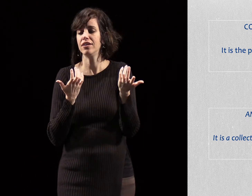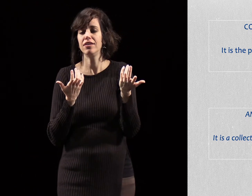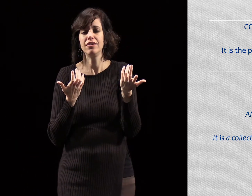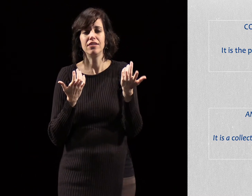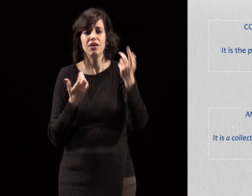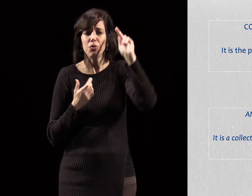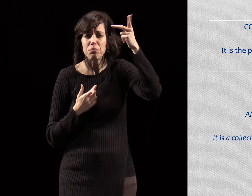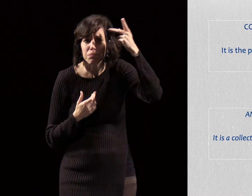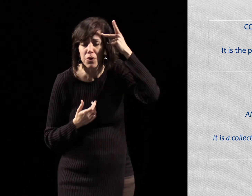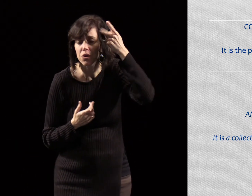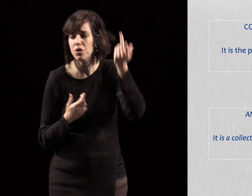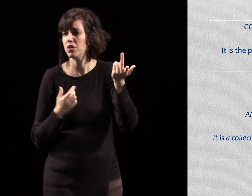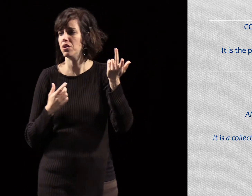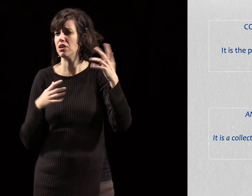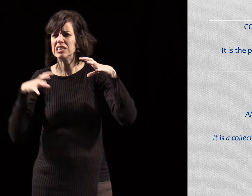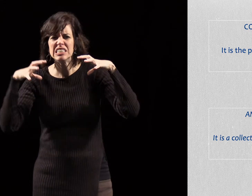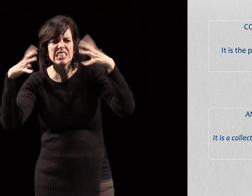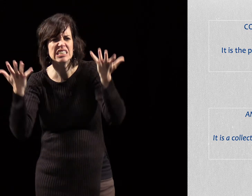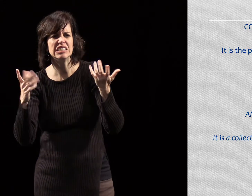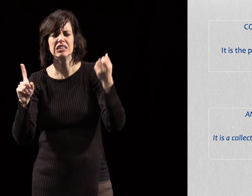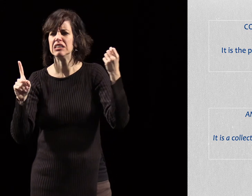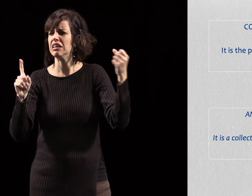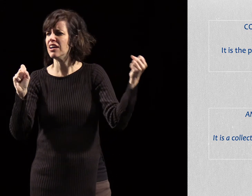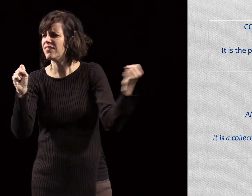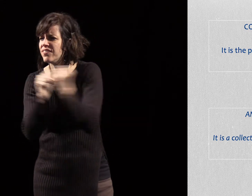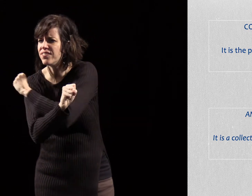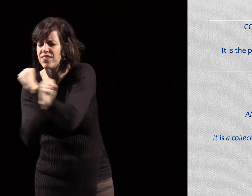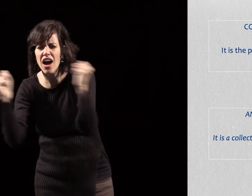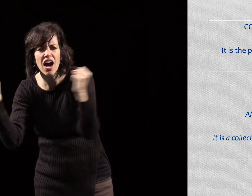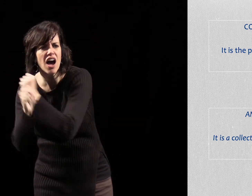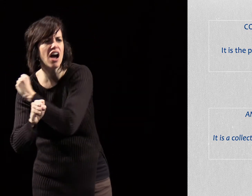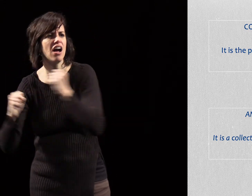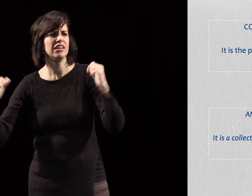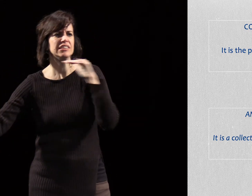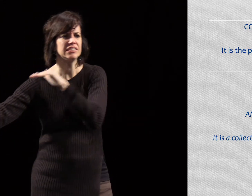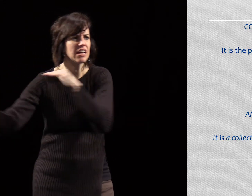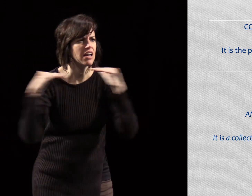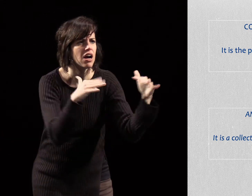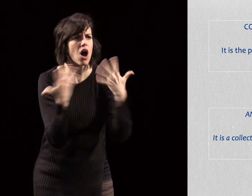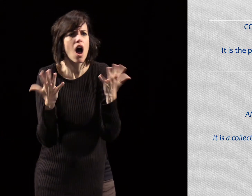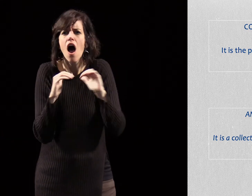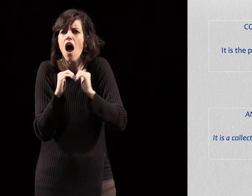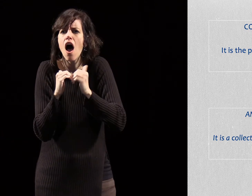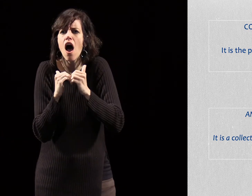works about love, politics, angst, fighting, wars,